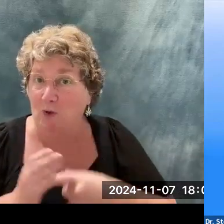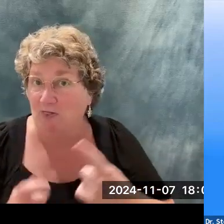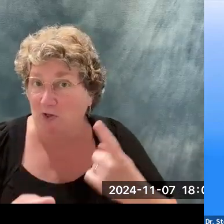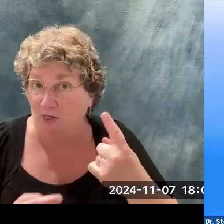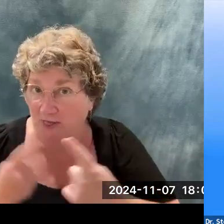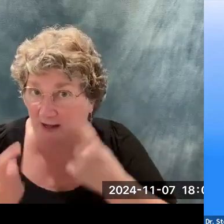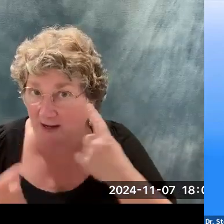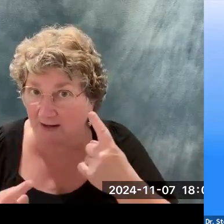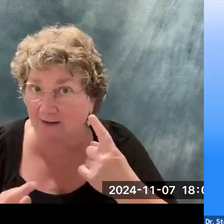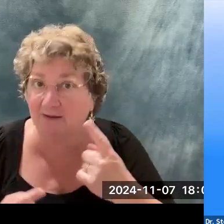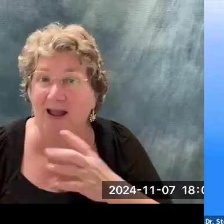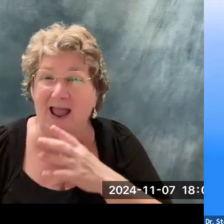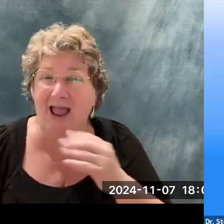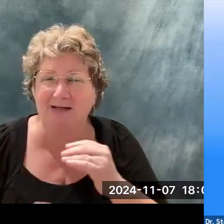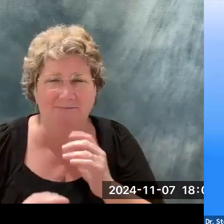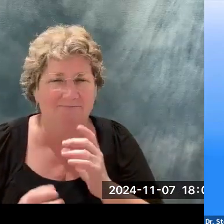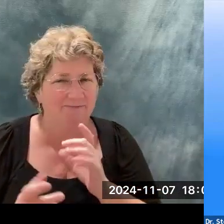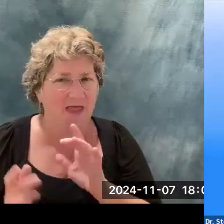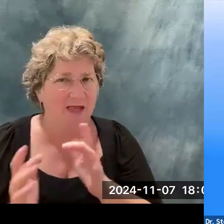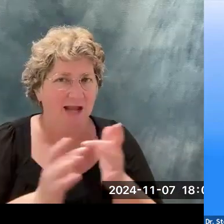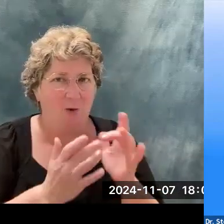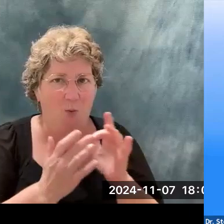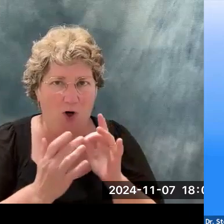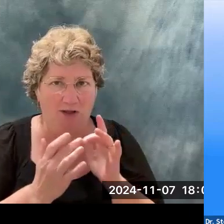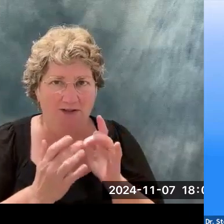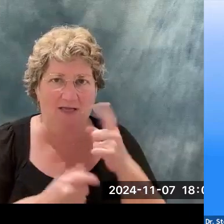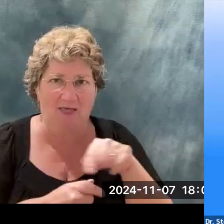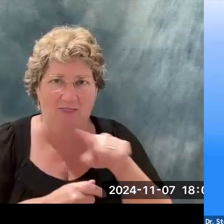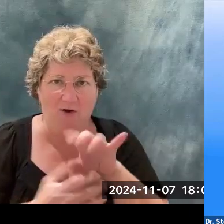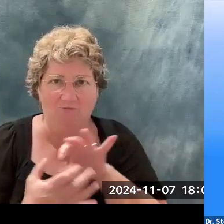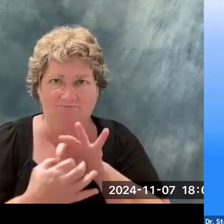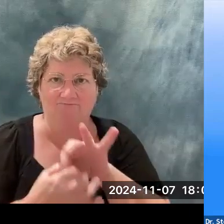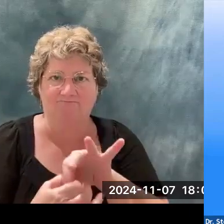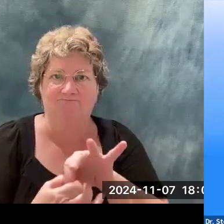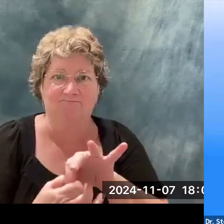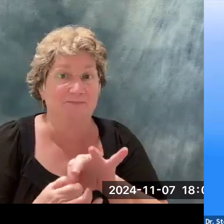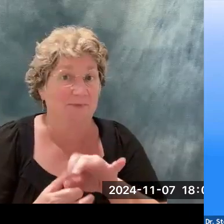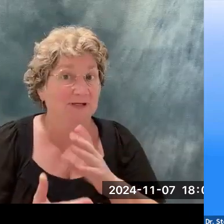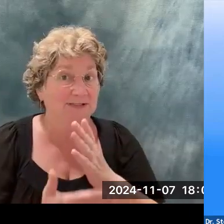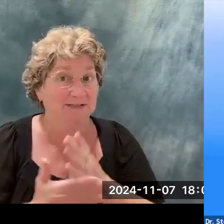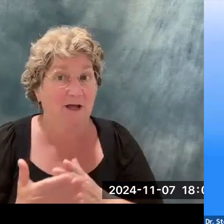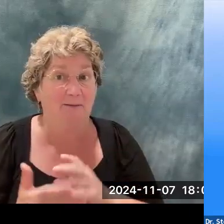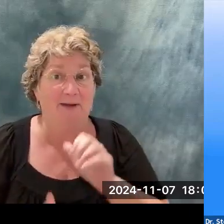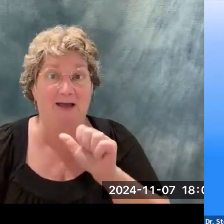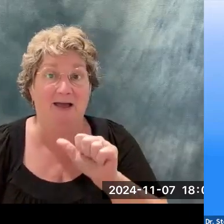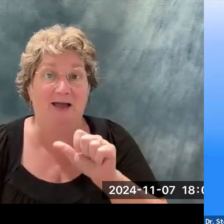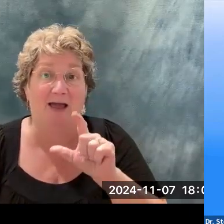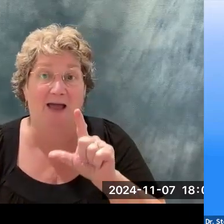And we all know that there's some pretty powerful algorithms out there that can kind of encourage